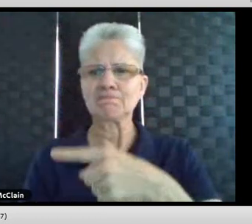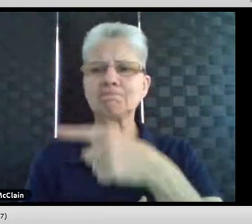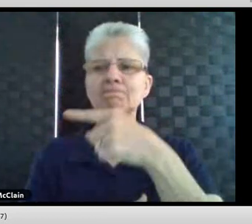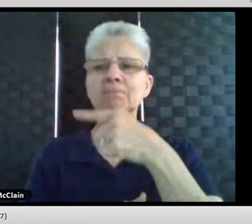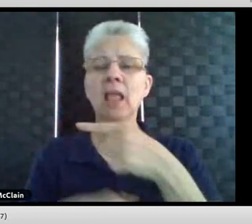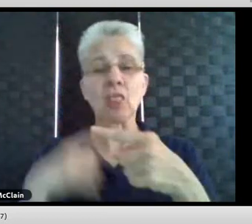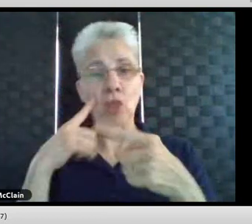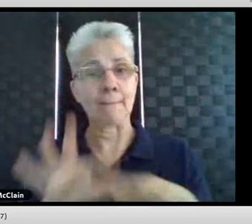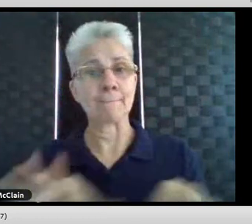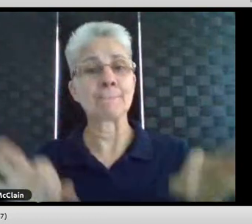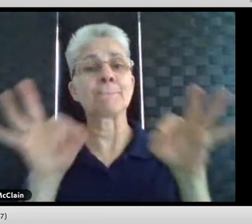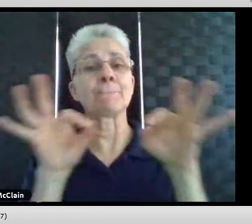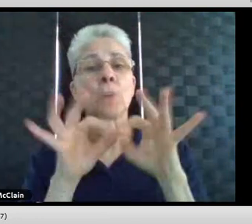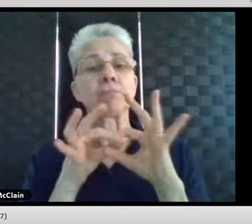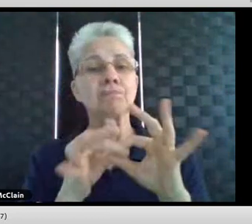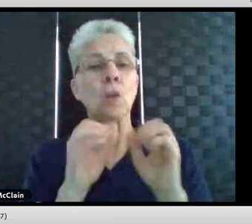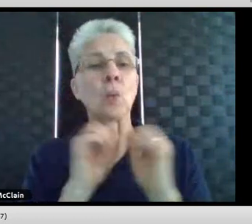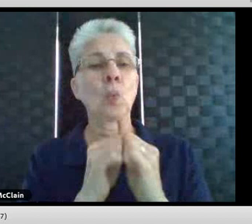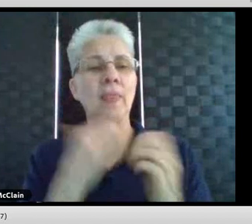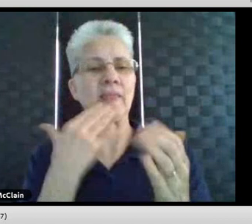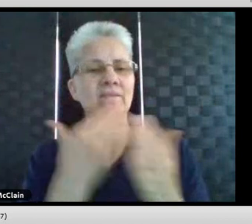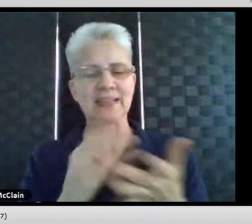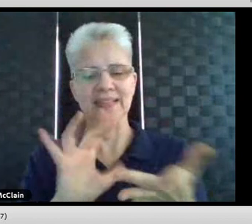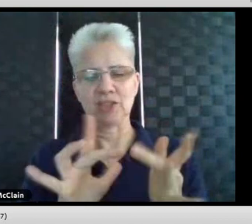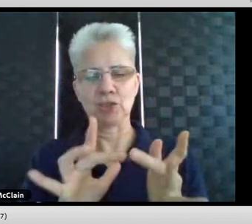were important in terms of effective digital reference.